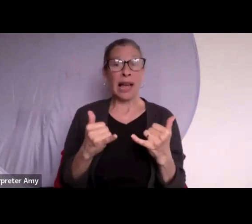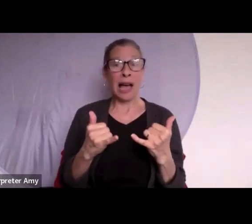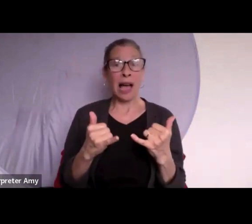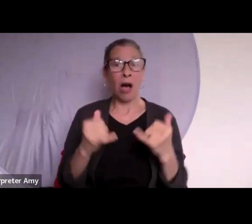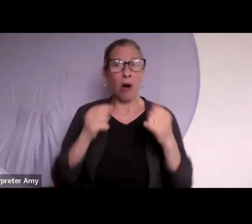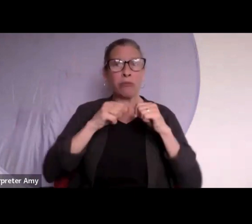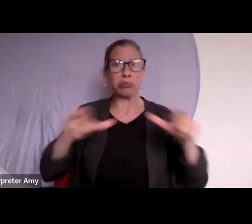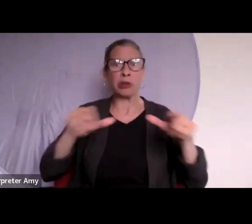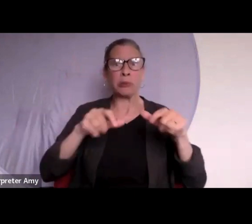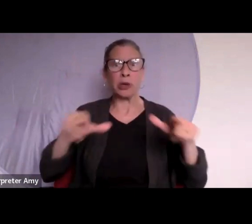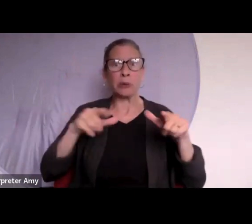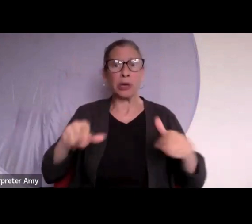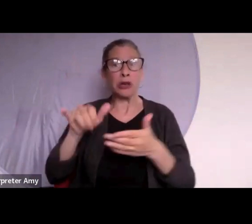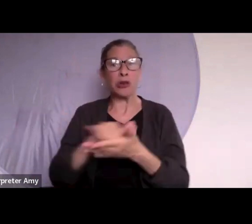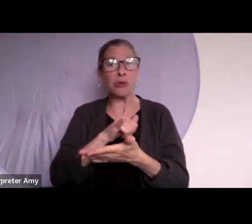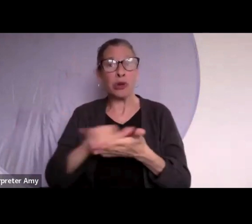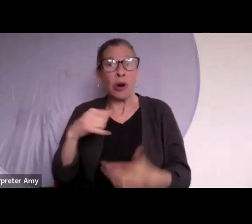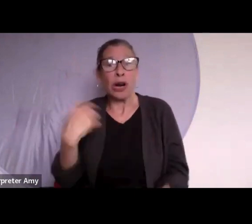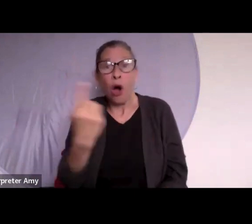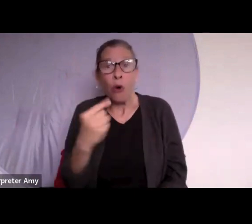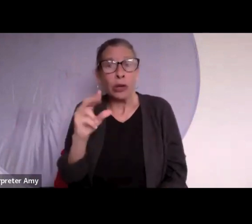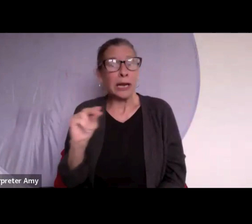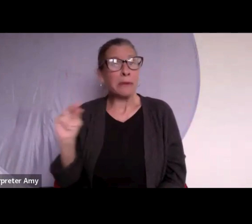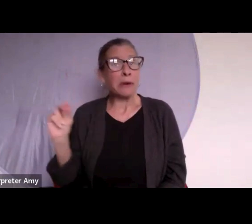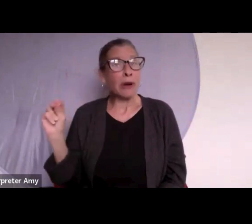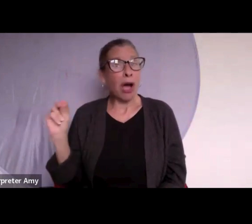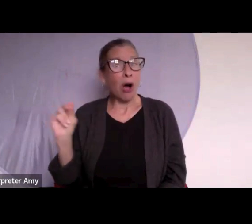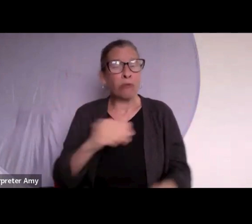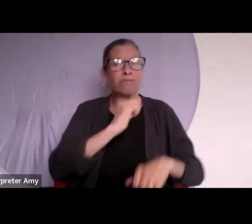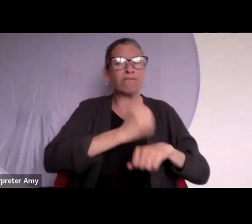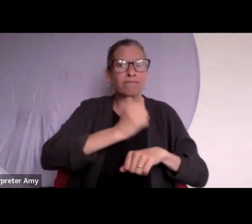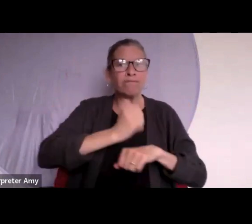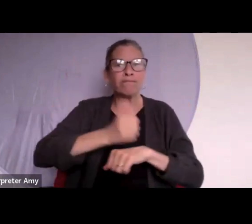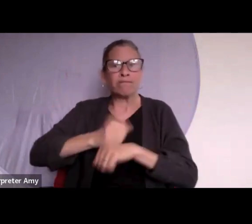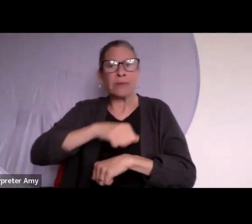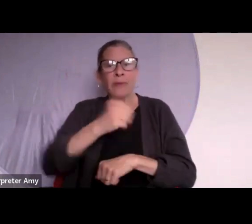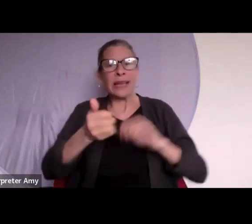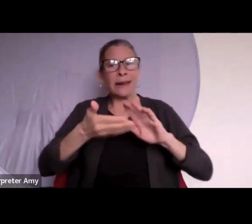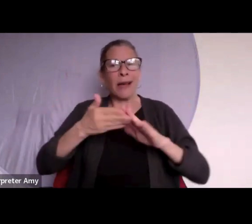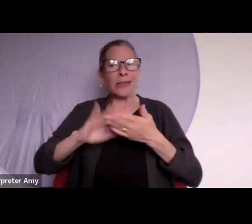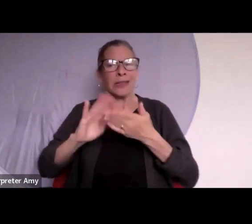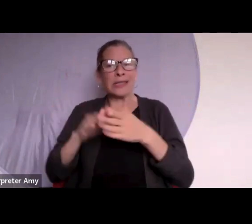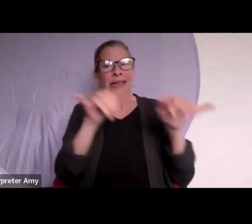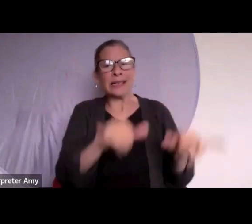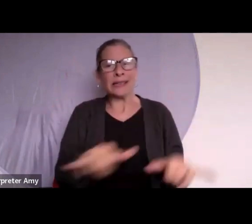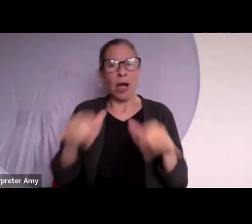just play in New York. Hopefully they'll play in every other city. And that gives more eyeballs. We also try to get